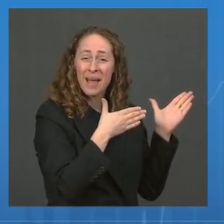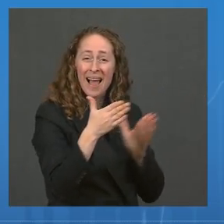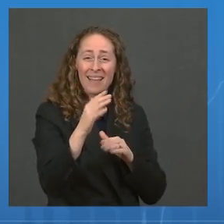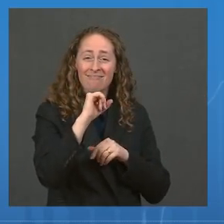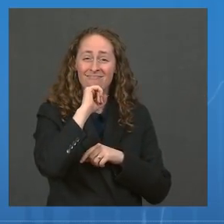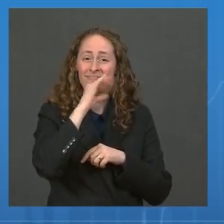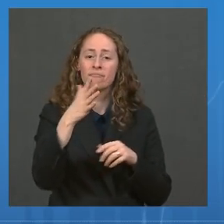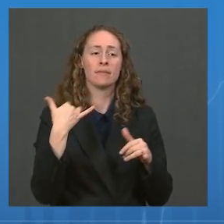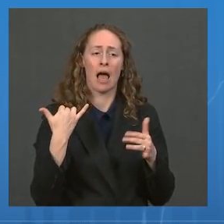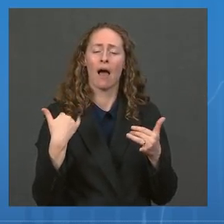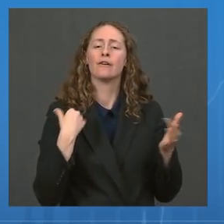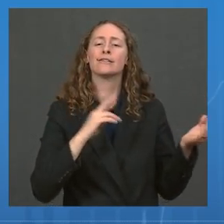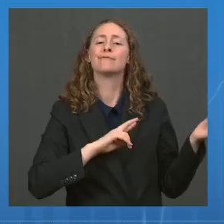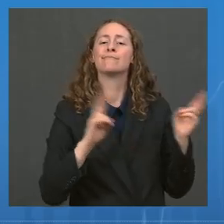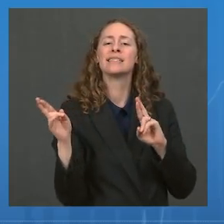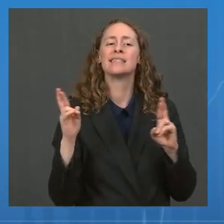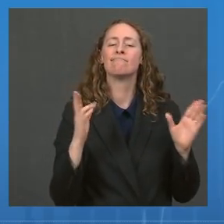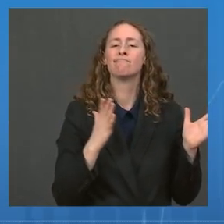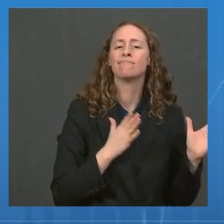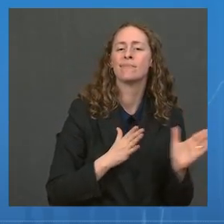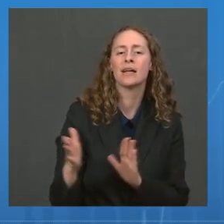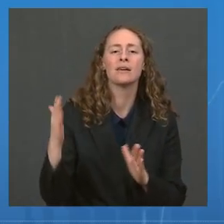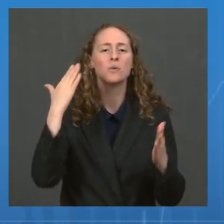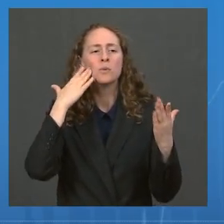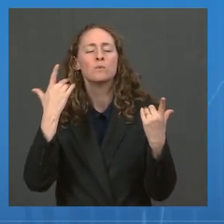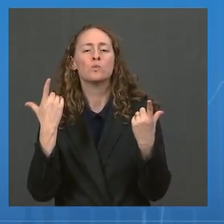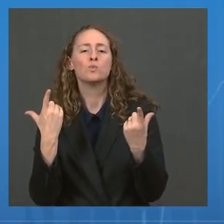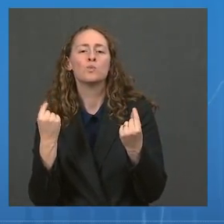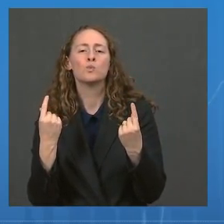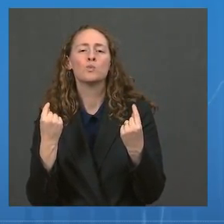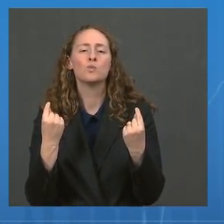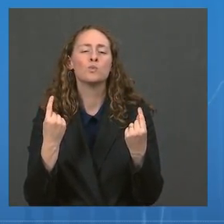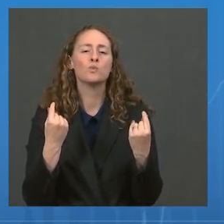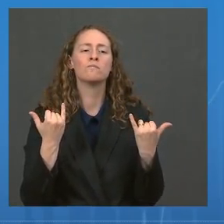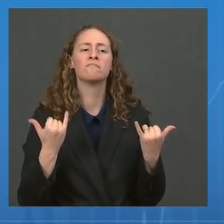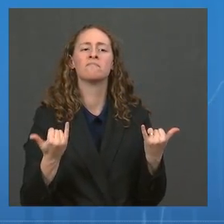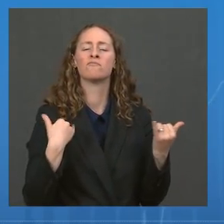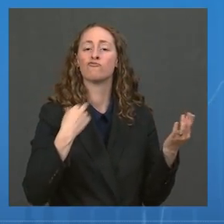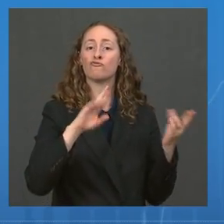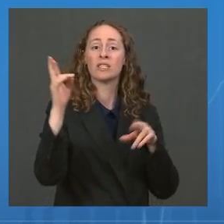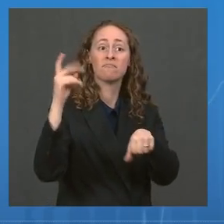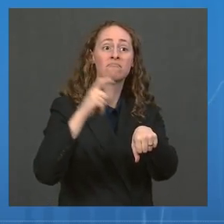because we've been planning for this moment for weeks, we are prepared and ready to execute.